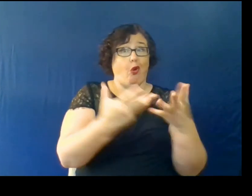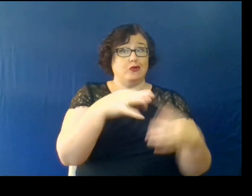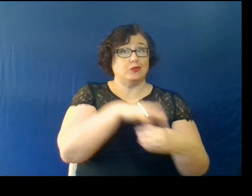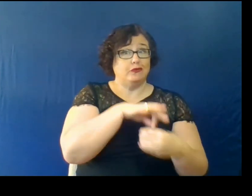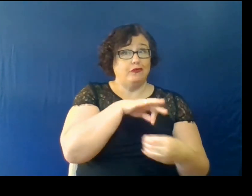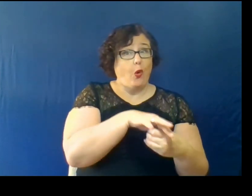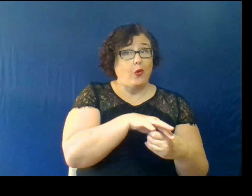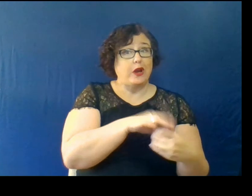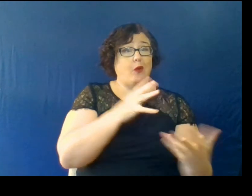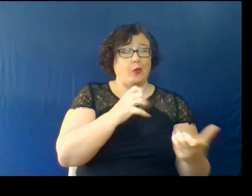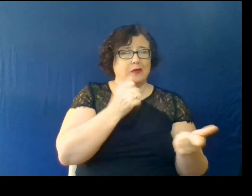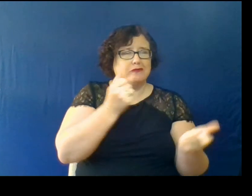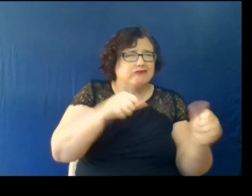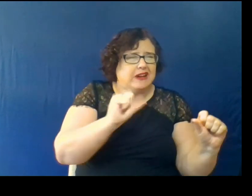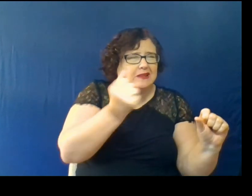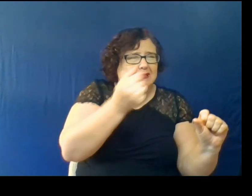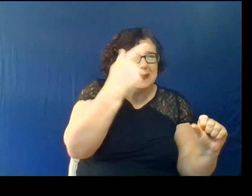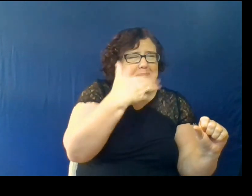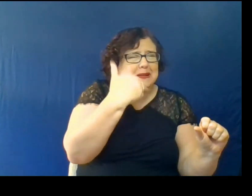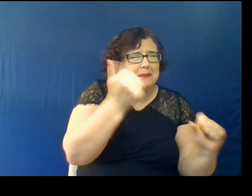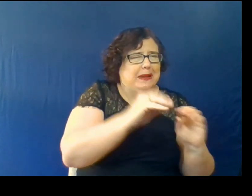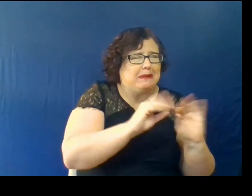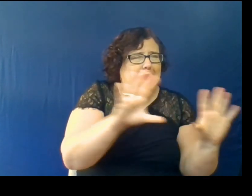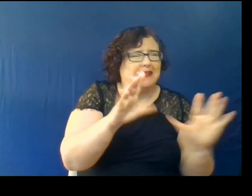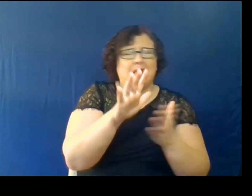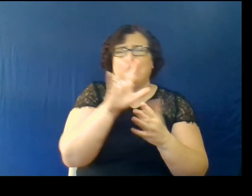want to try to understand a little bit better, you know the wording is always a little interesting